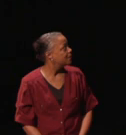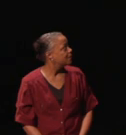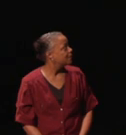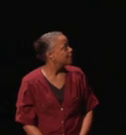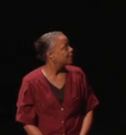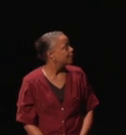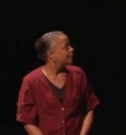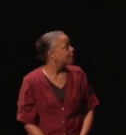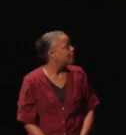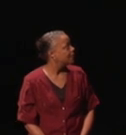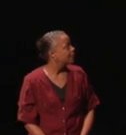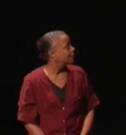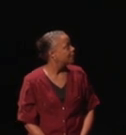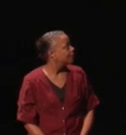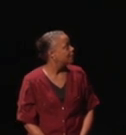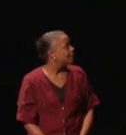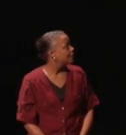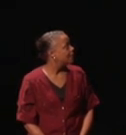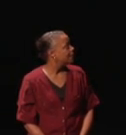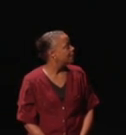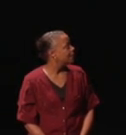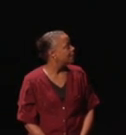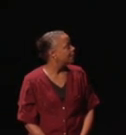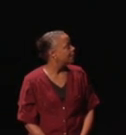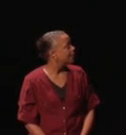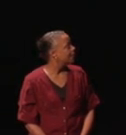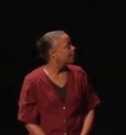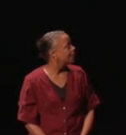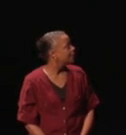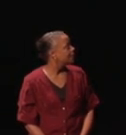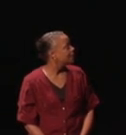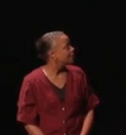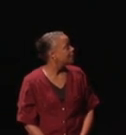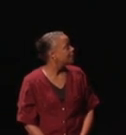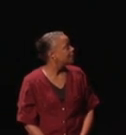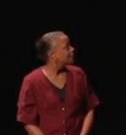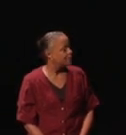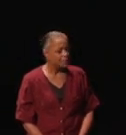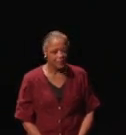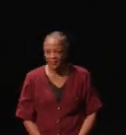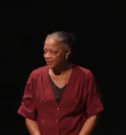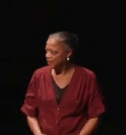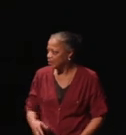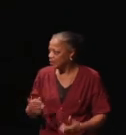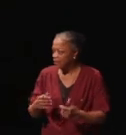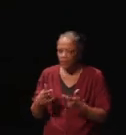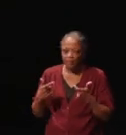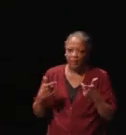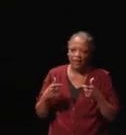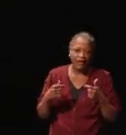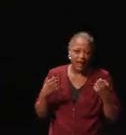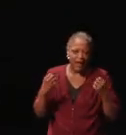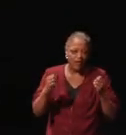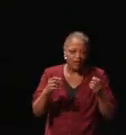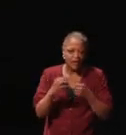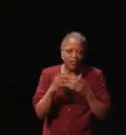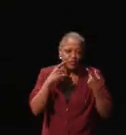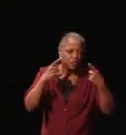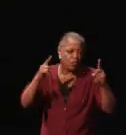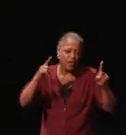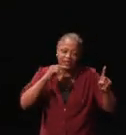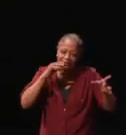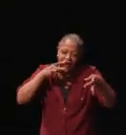There's a massive effort to get this working that's not official.